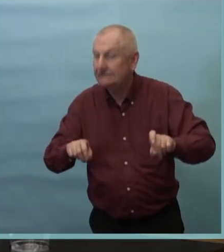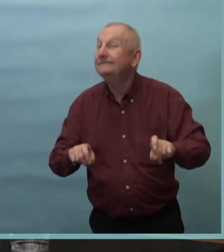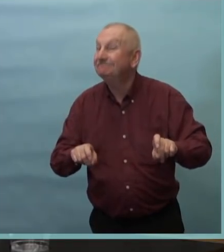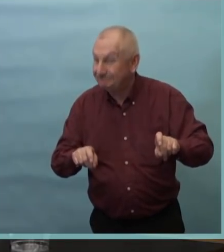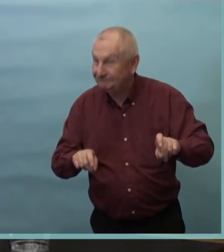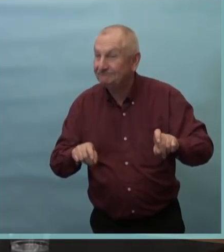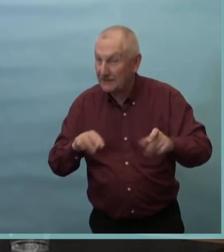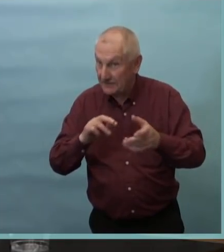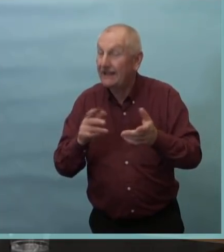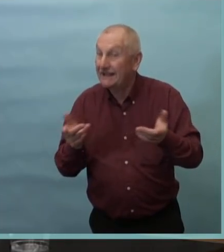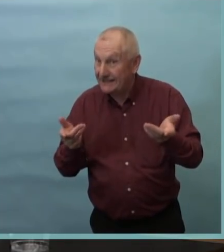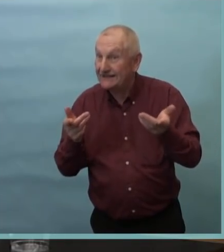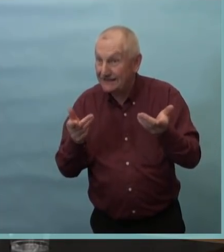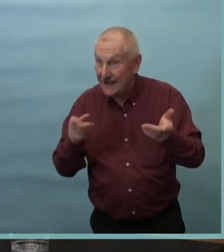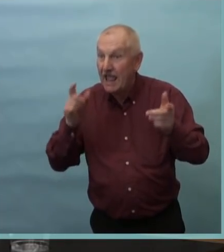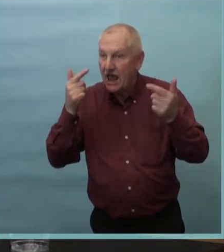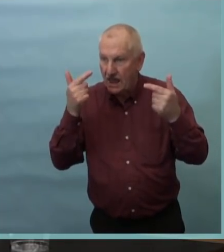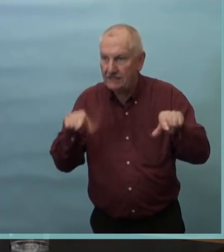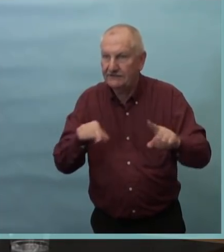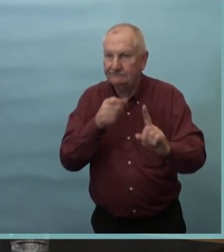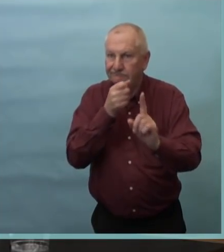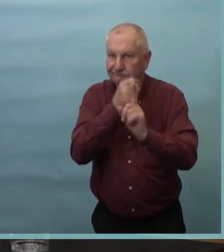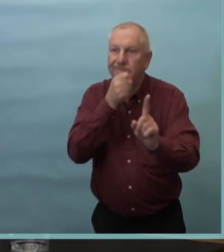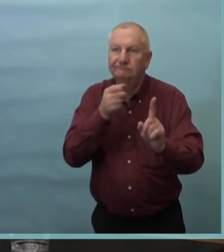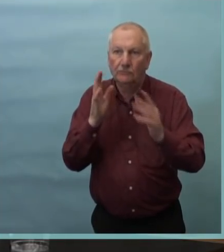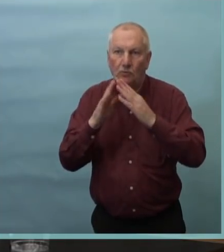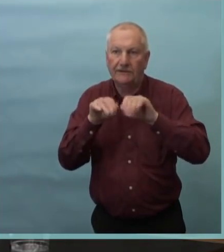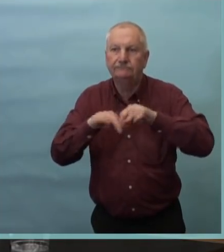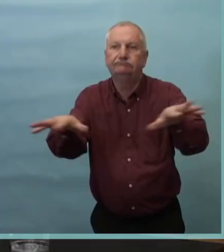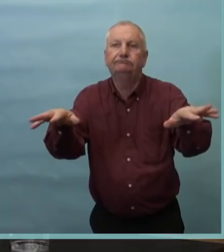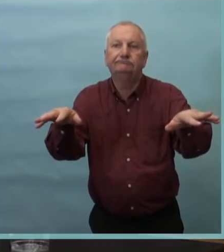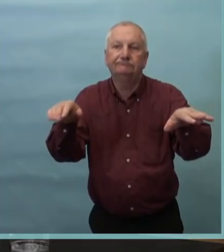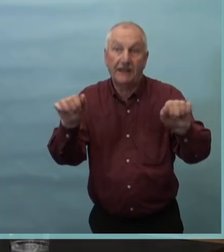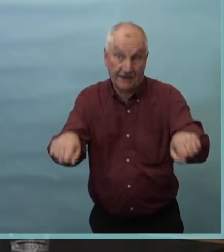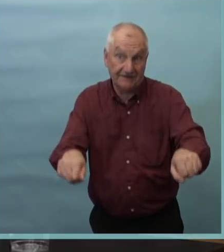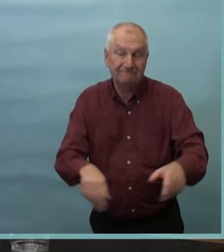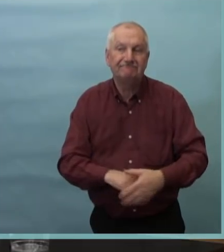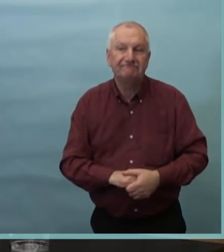based transmission and increase over time so those are the type of numbers we